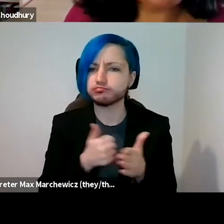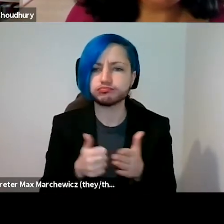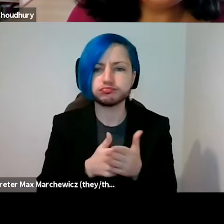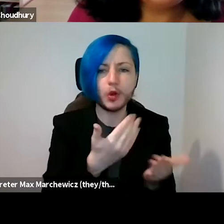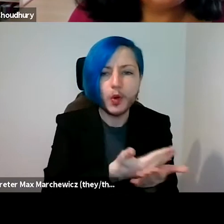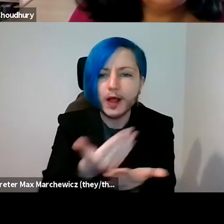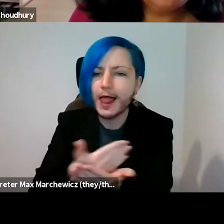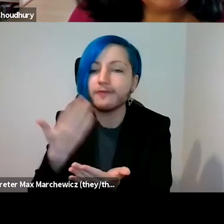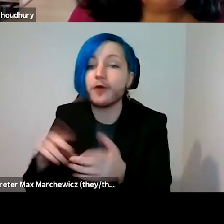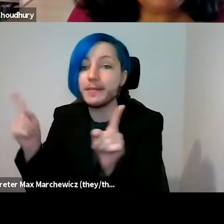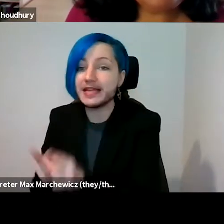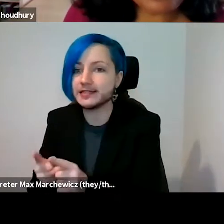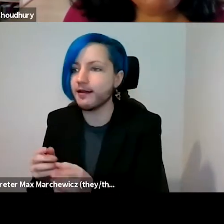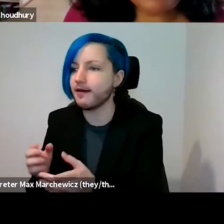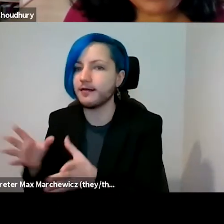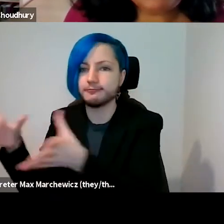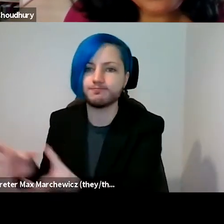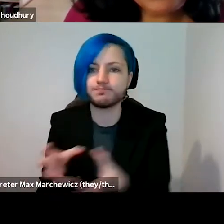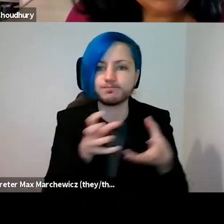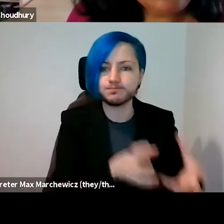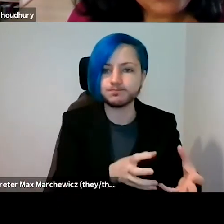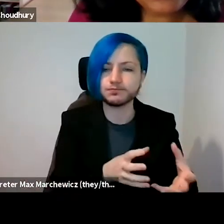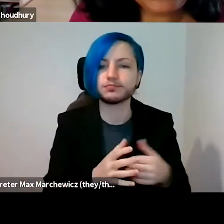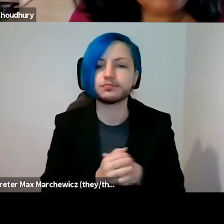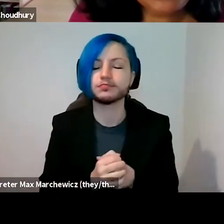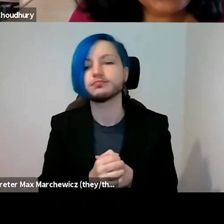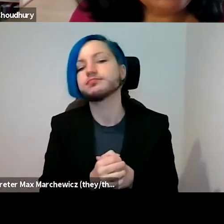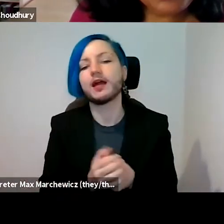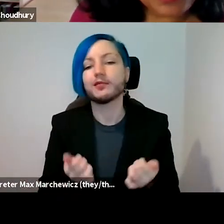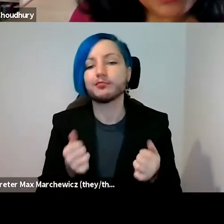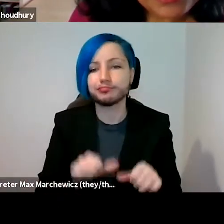from India, and many of them landed, eventually, in museums, right?